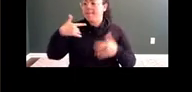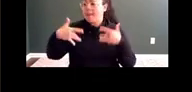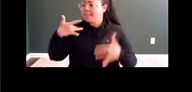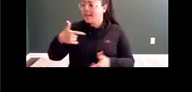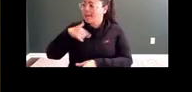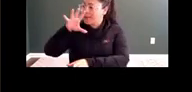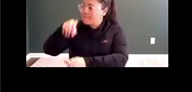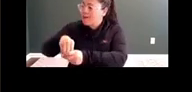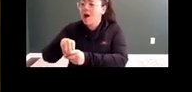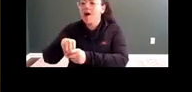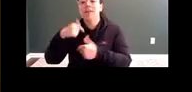of everything they do?